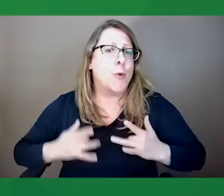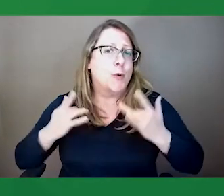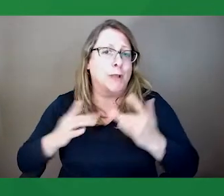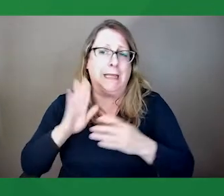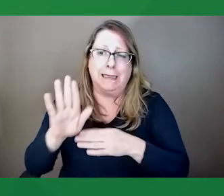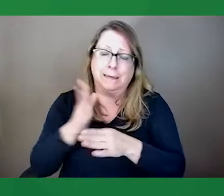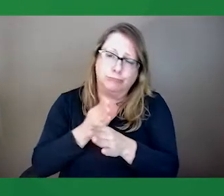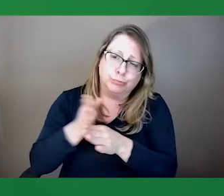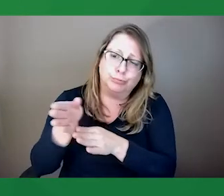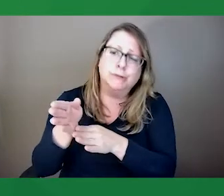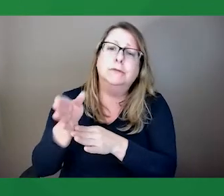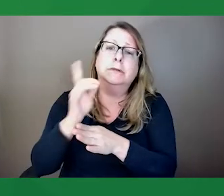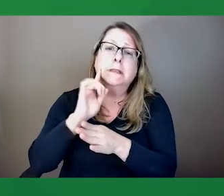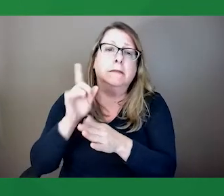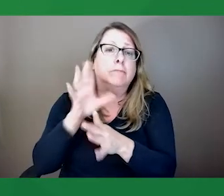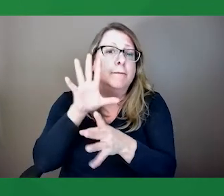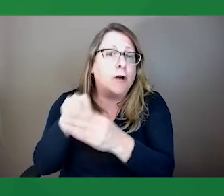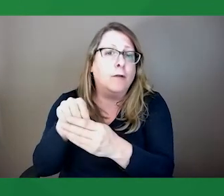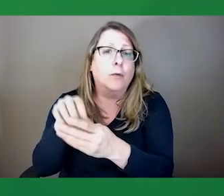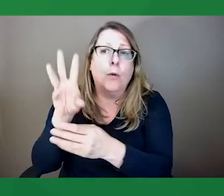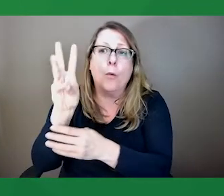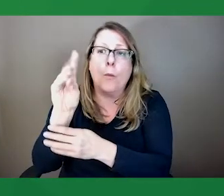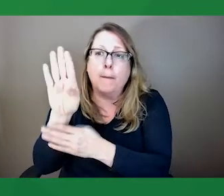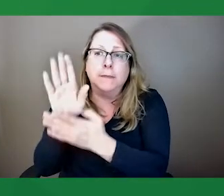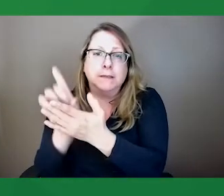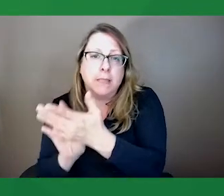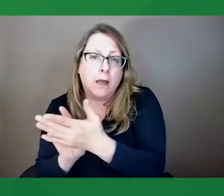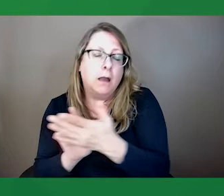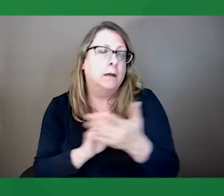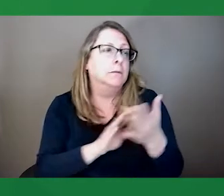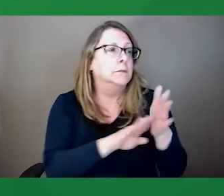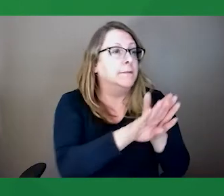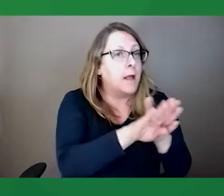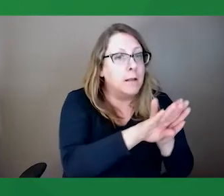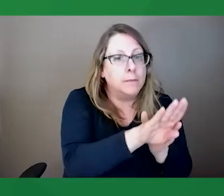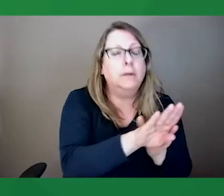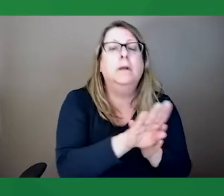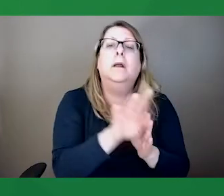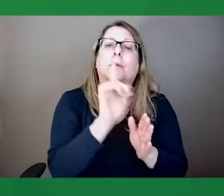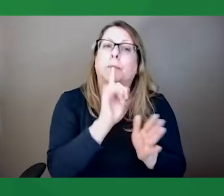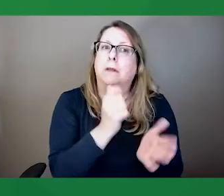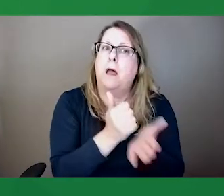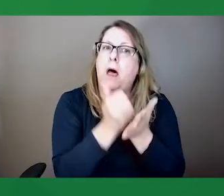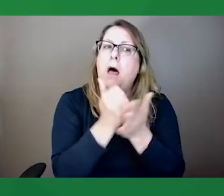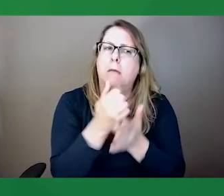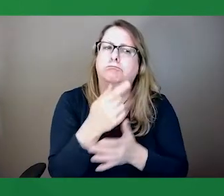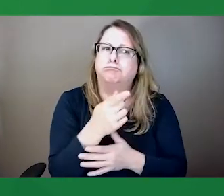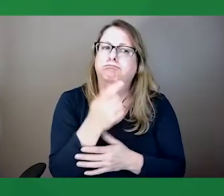He started doing web design as well as some development that has helped him understand